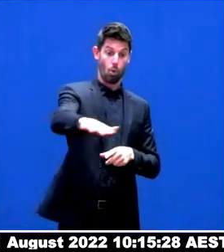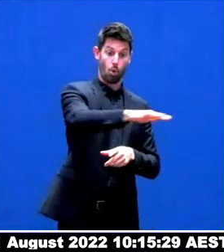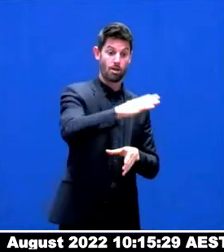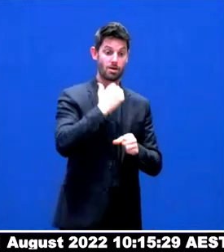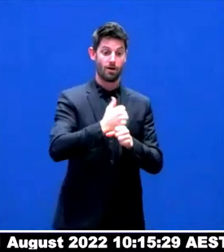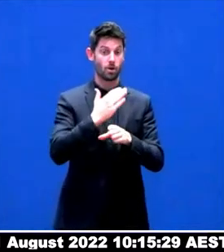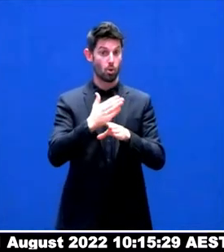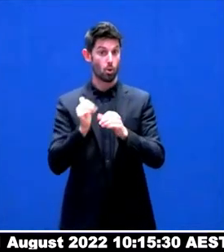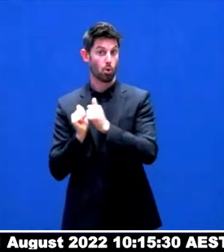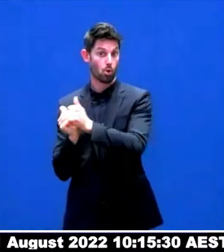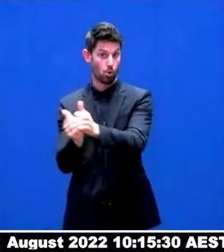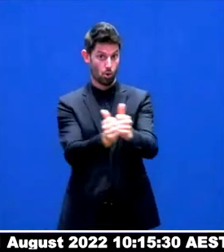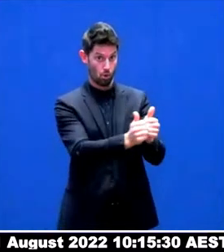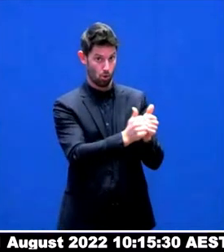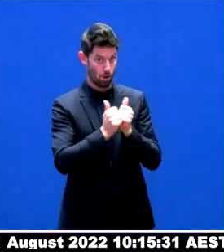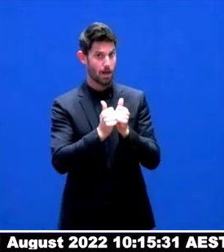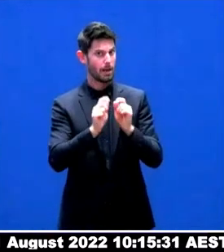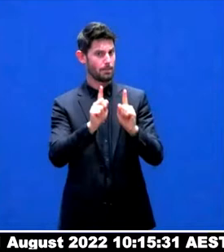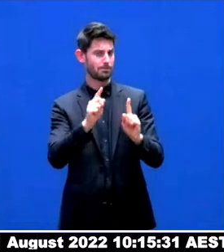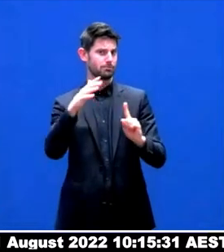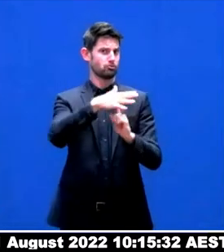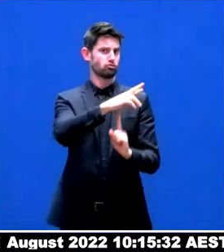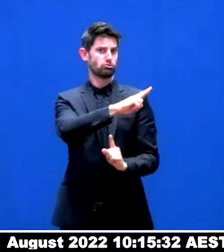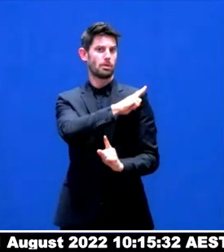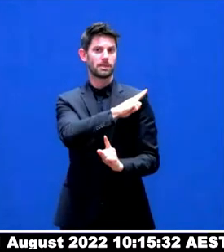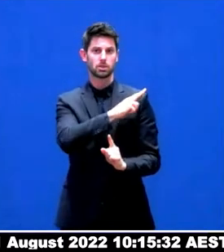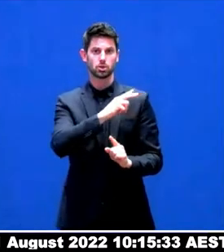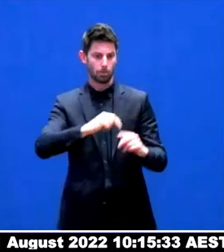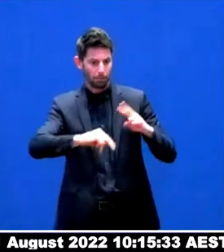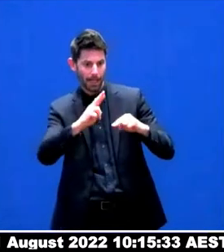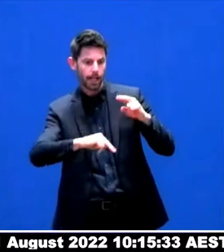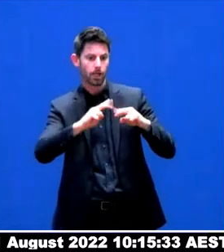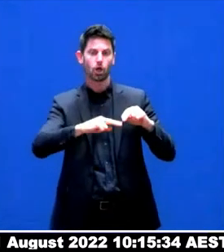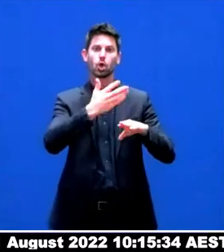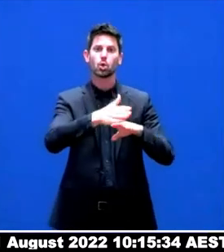the primary responsibility for delivery of public and social and community housing lies